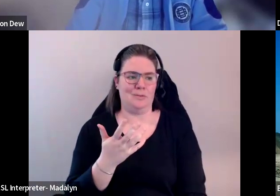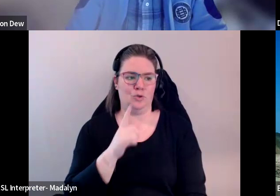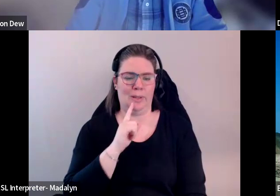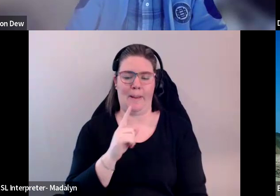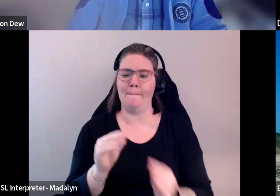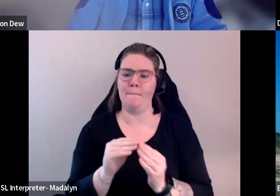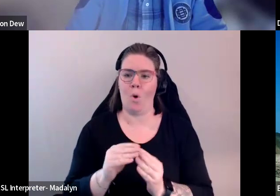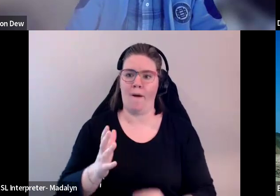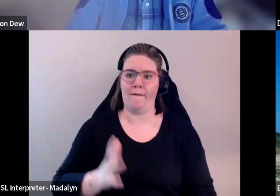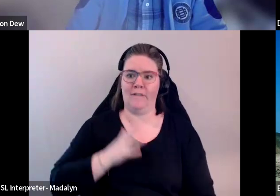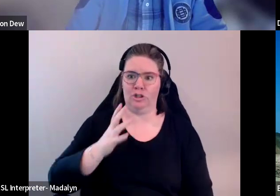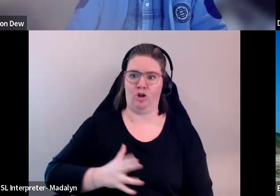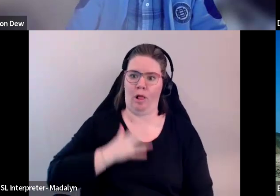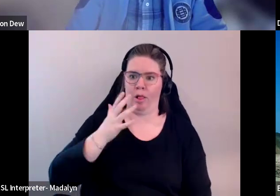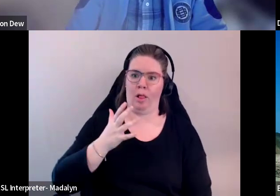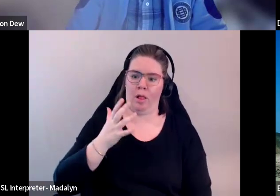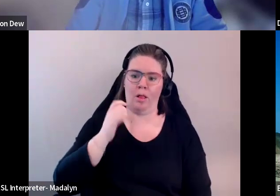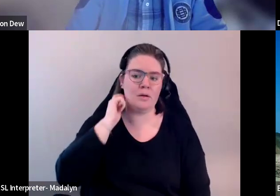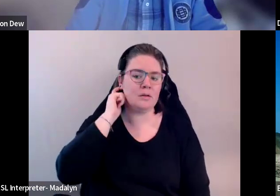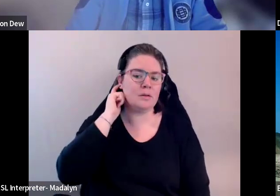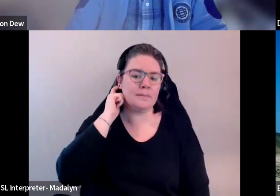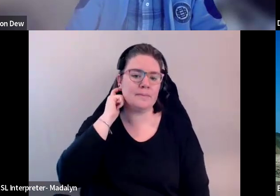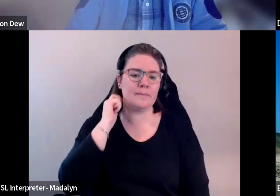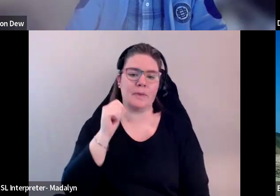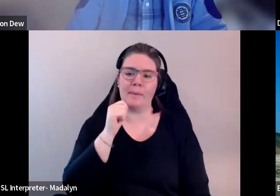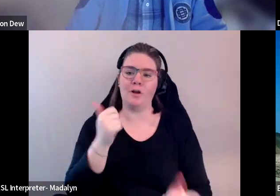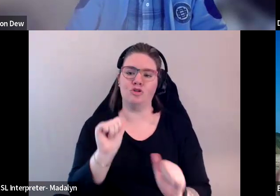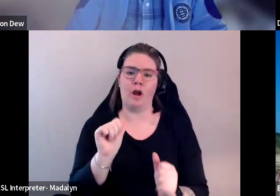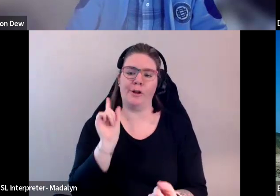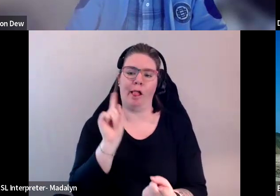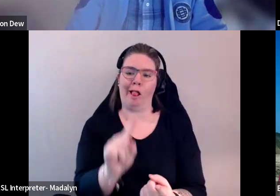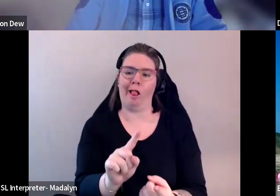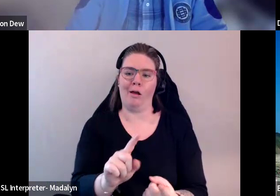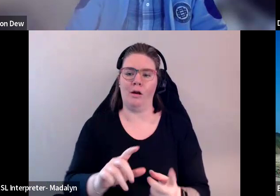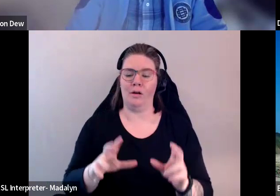Brooke Wilson (she/her): I'm not trying to Brooke Wilson (she/her): downplay it in any way. I just think of like